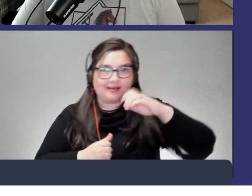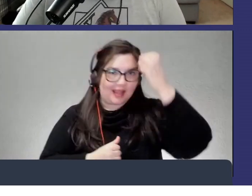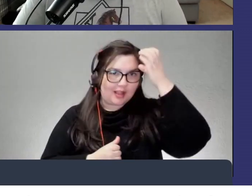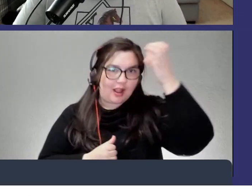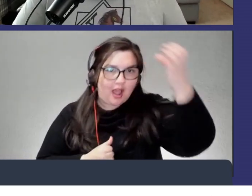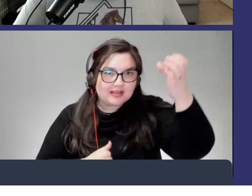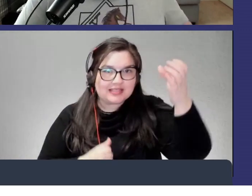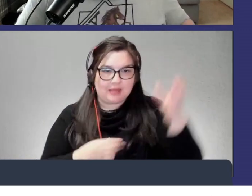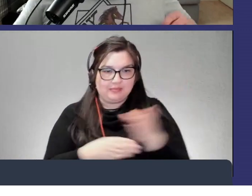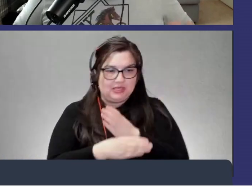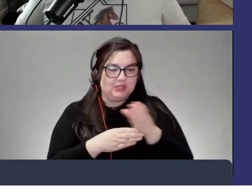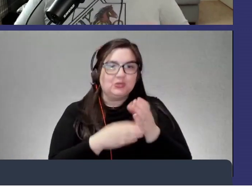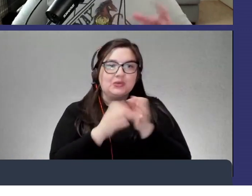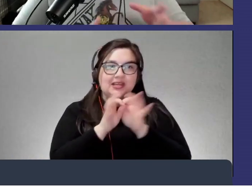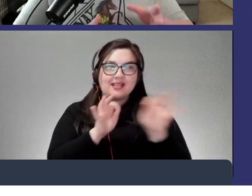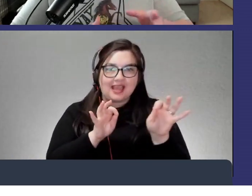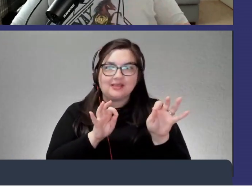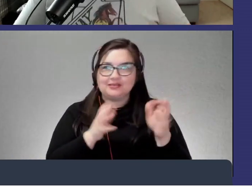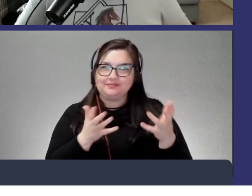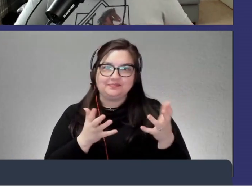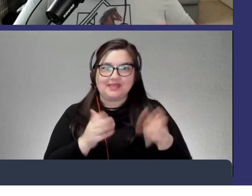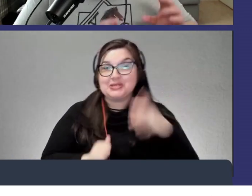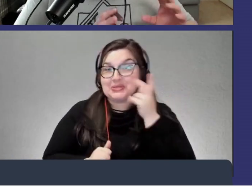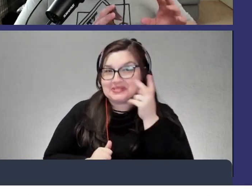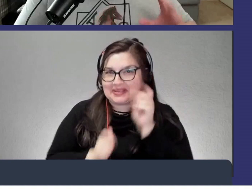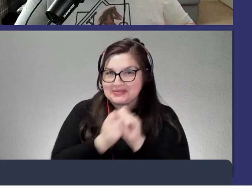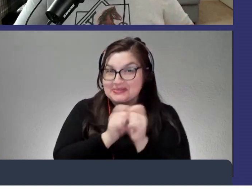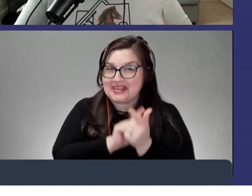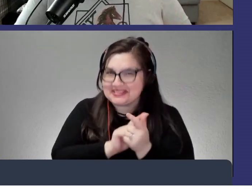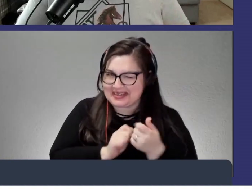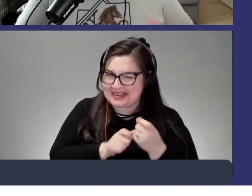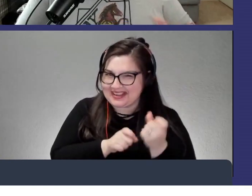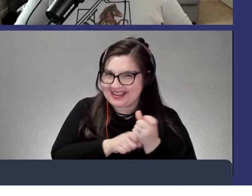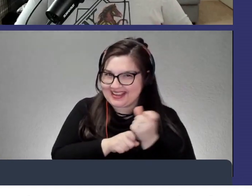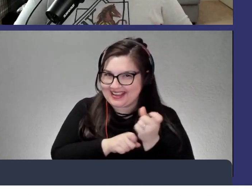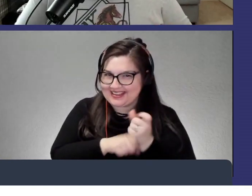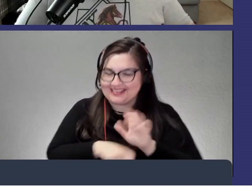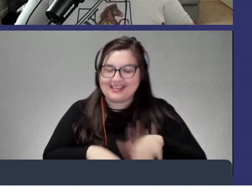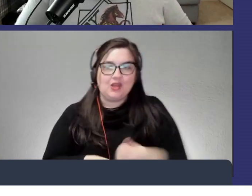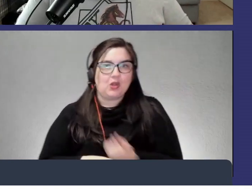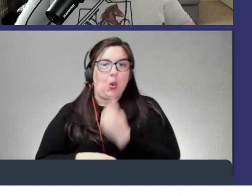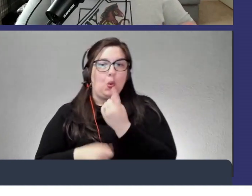So I'm translating that as, see what I did there, as how can we go from one language to translate